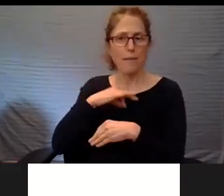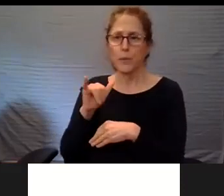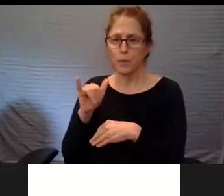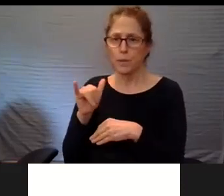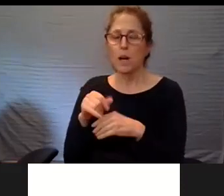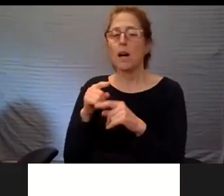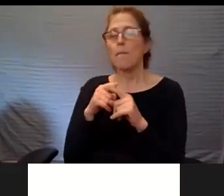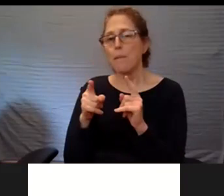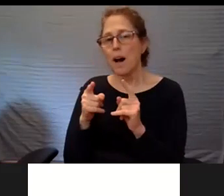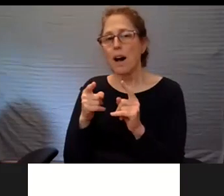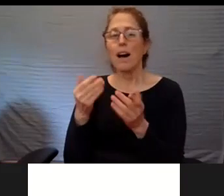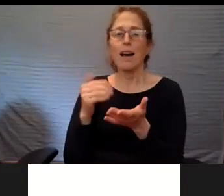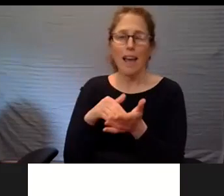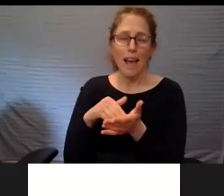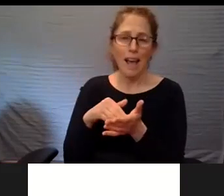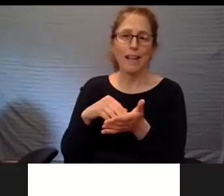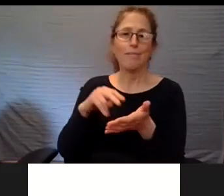But, again, we're talking about money.